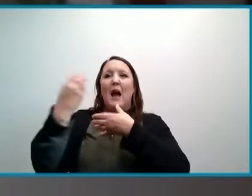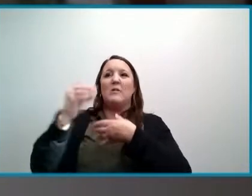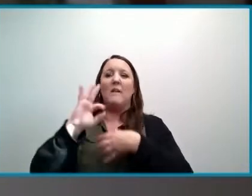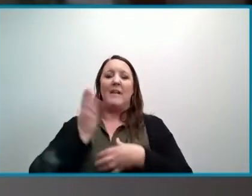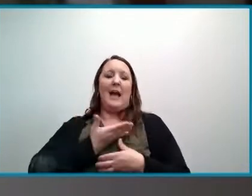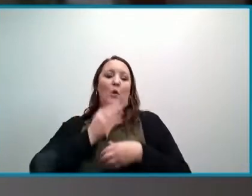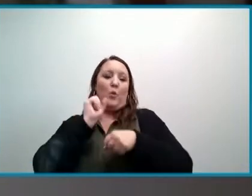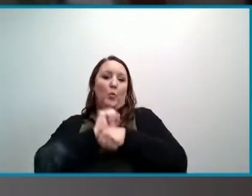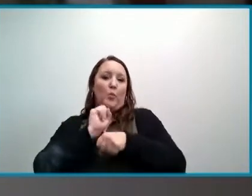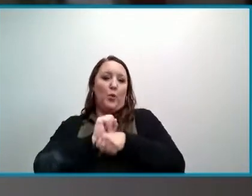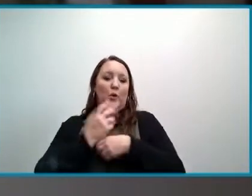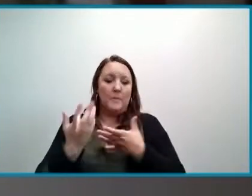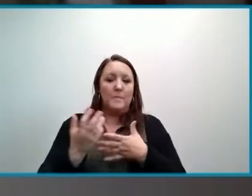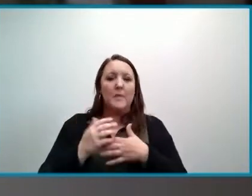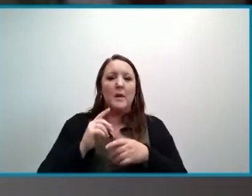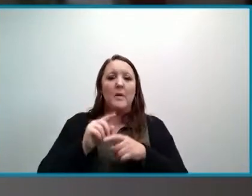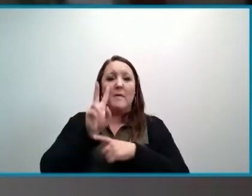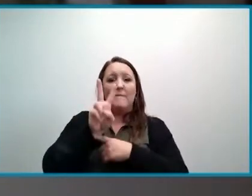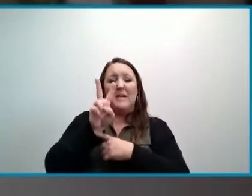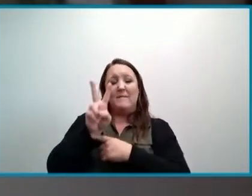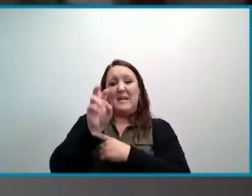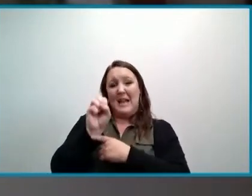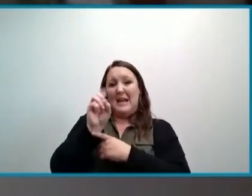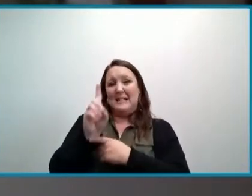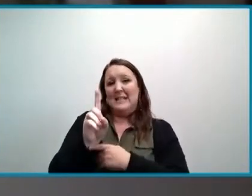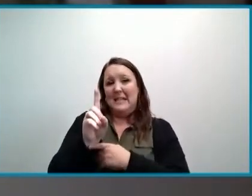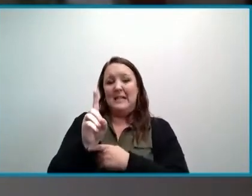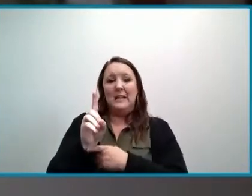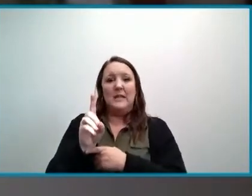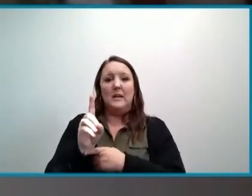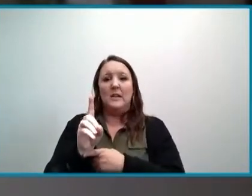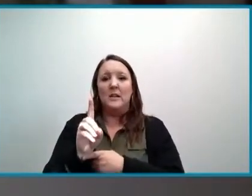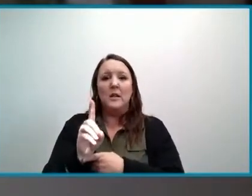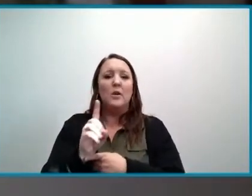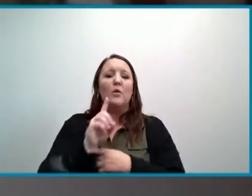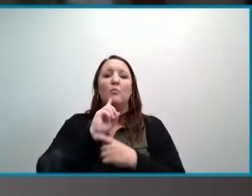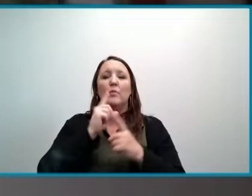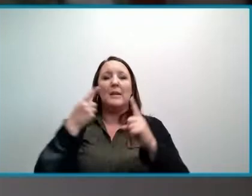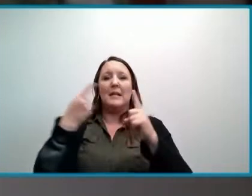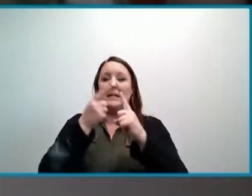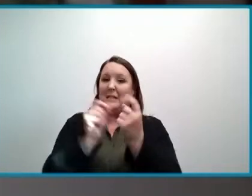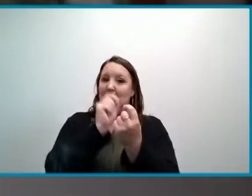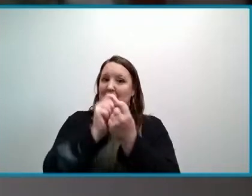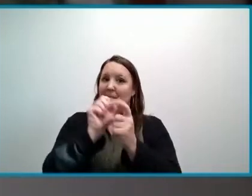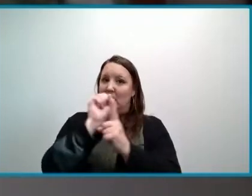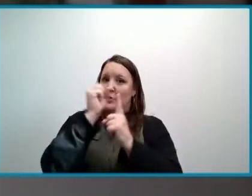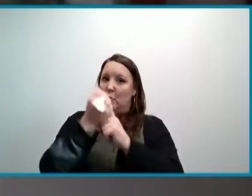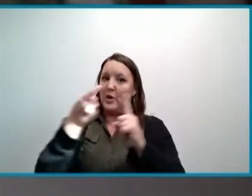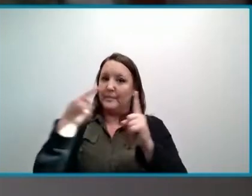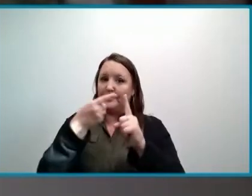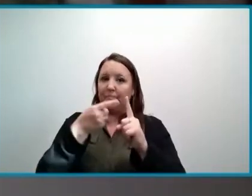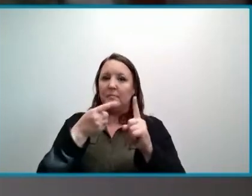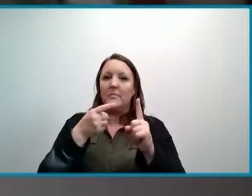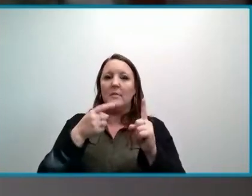And VVSD is a really specific situation that this, that element is, is coming up for,